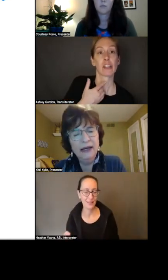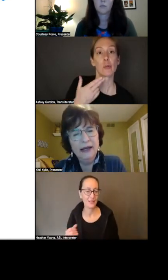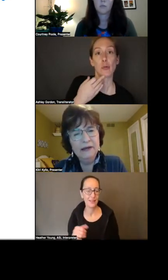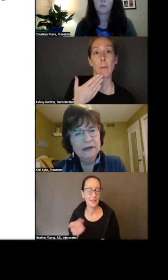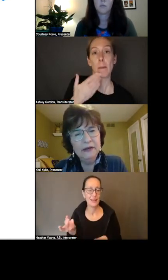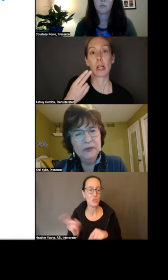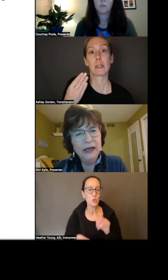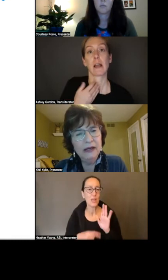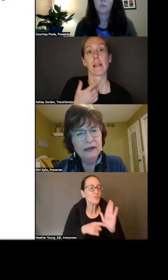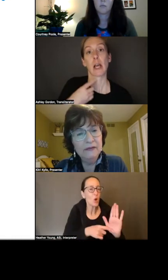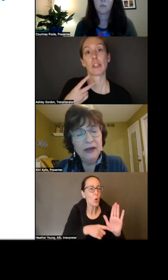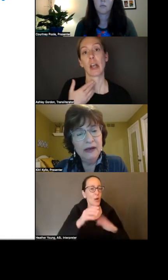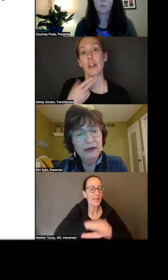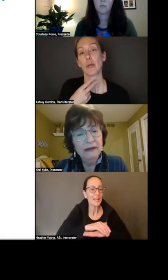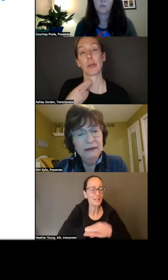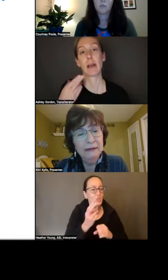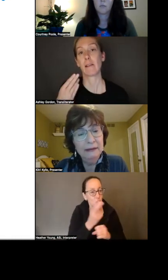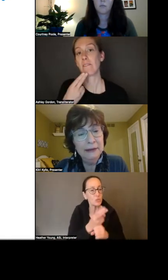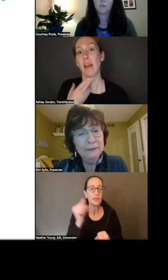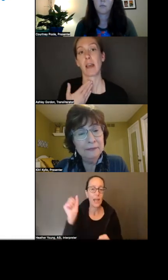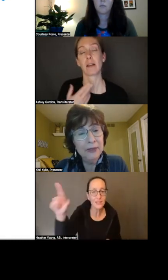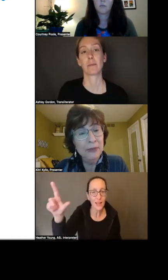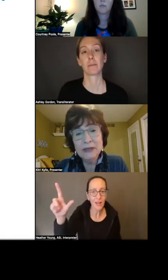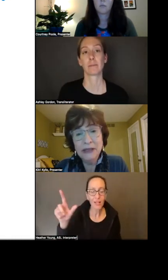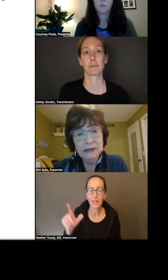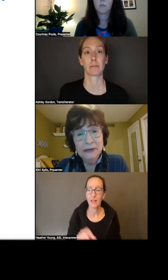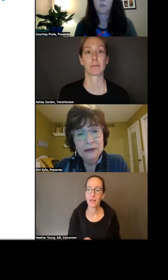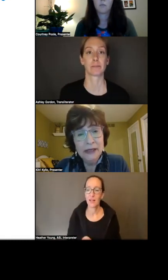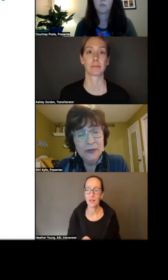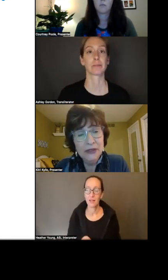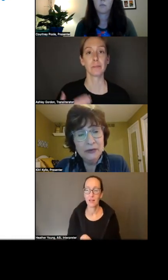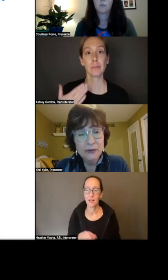and you can't convey American sign language through English.